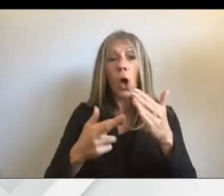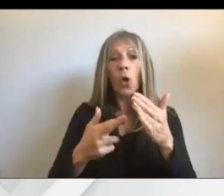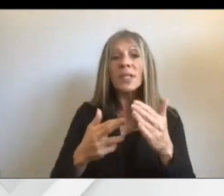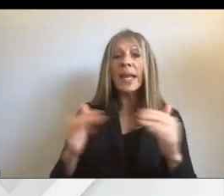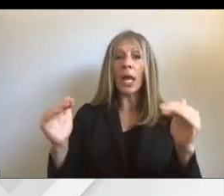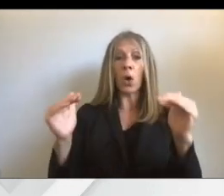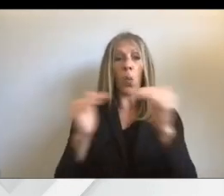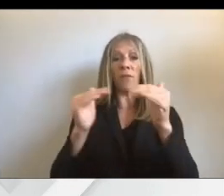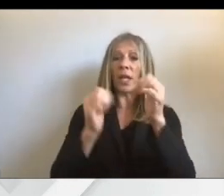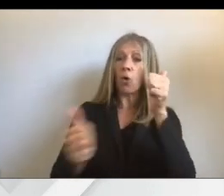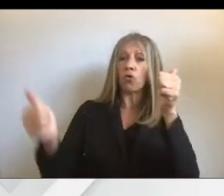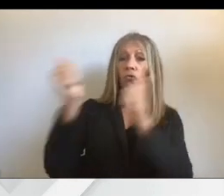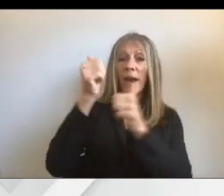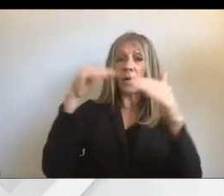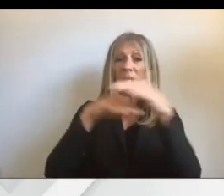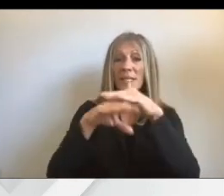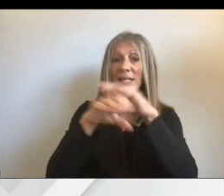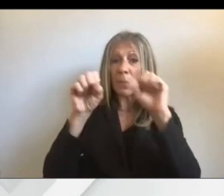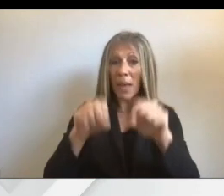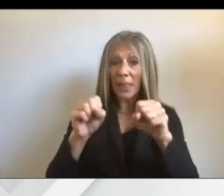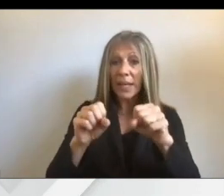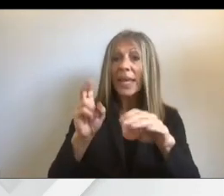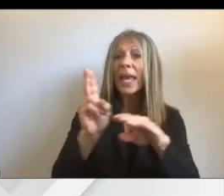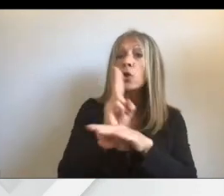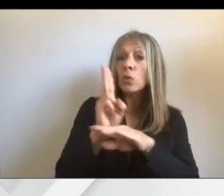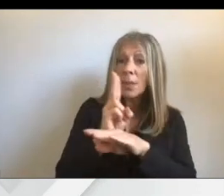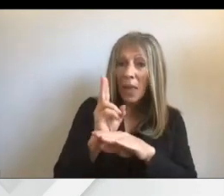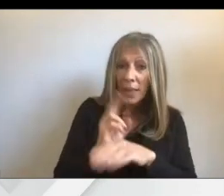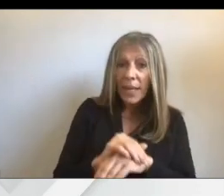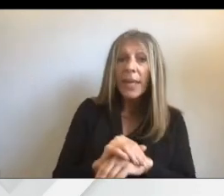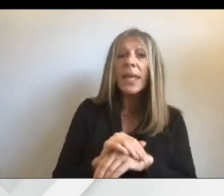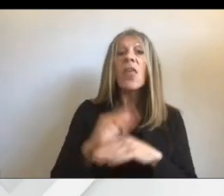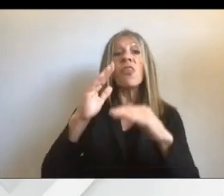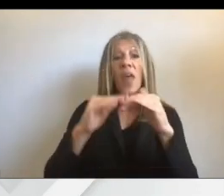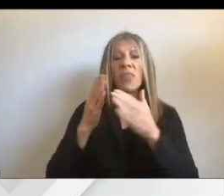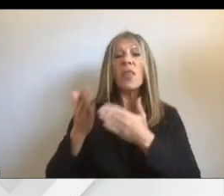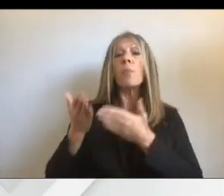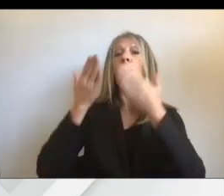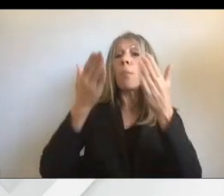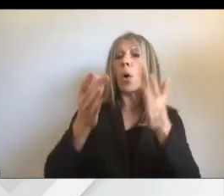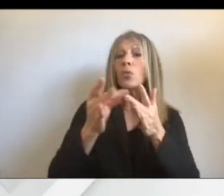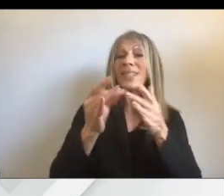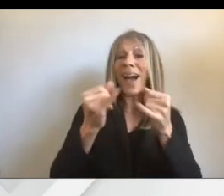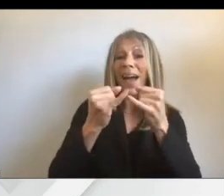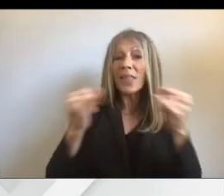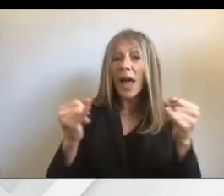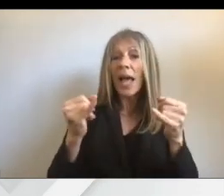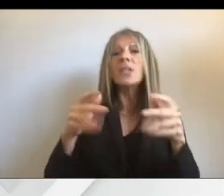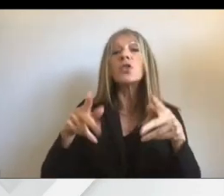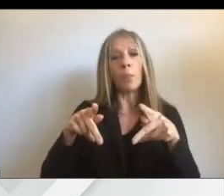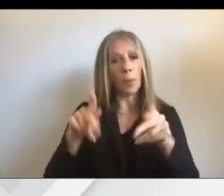equivalent or greater accessibility and usability than the proposed guidelines are permitted.